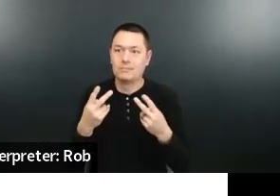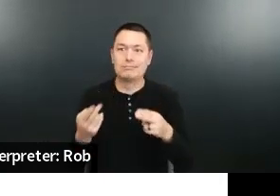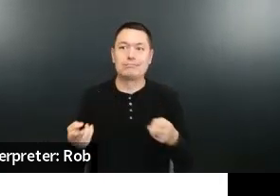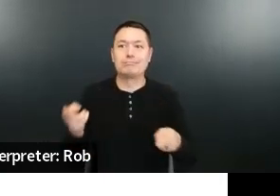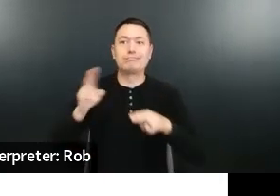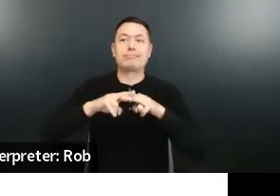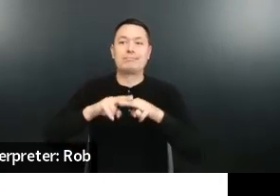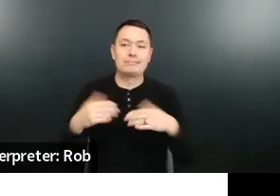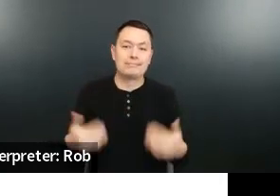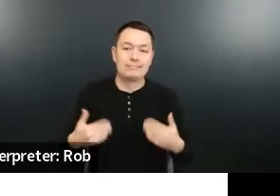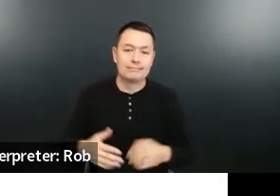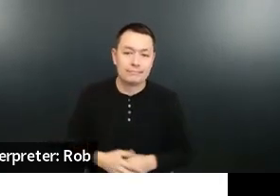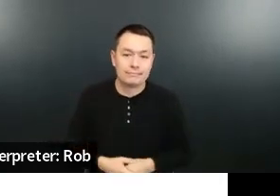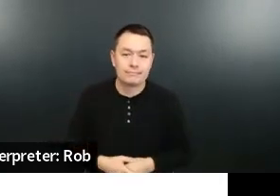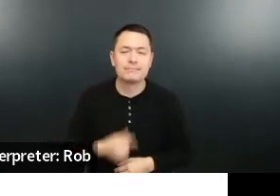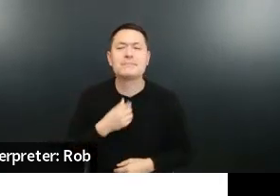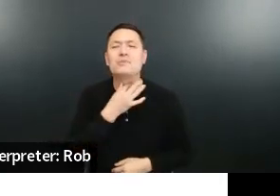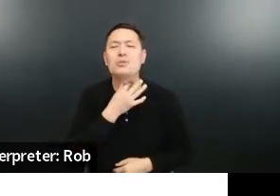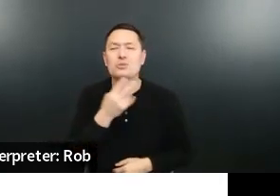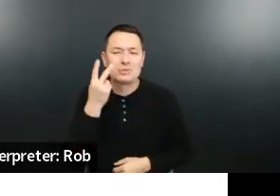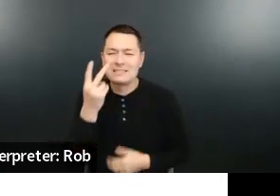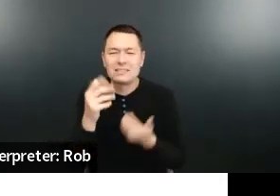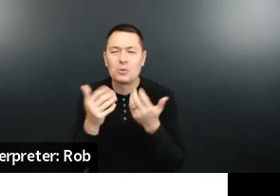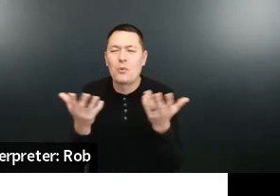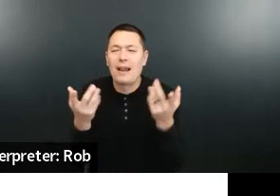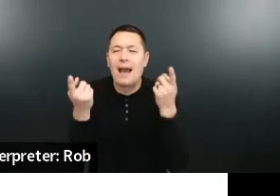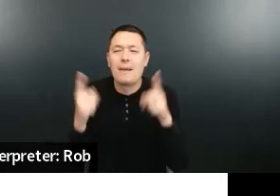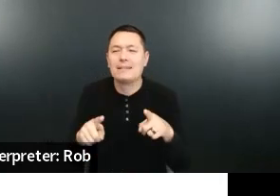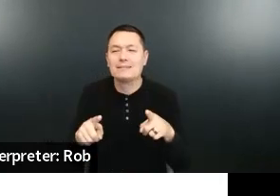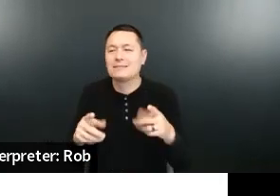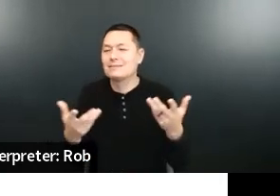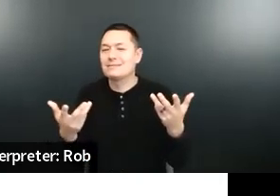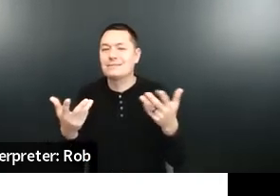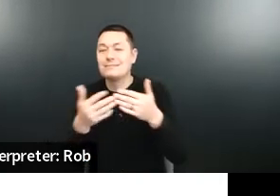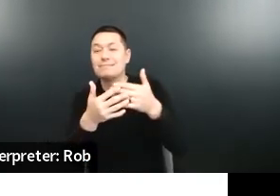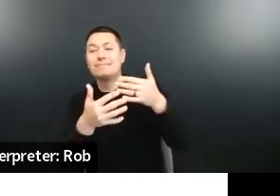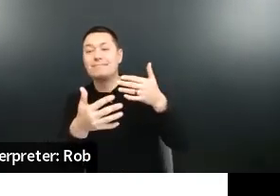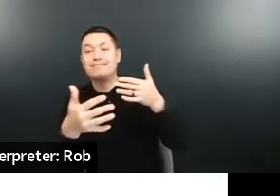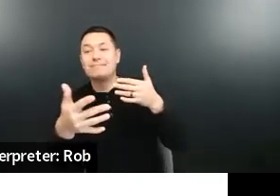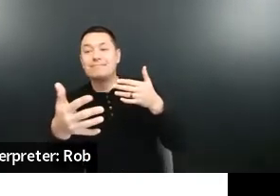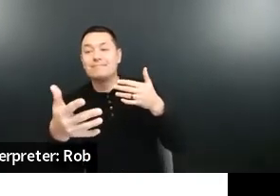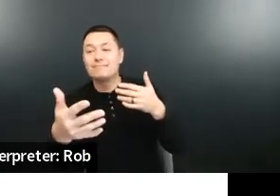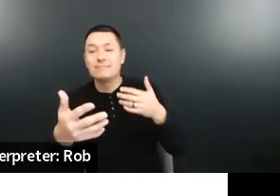will be curious to see how that goes. Those things return back.